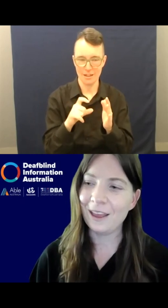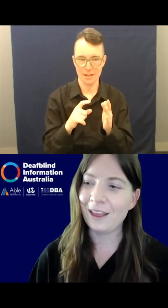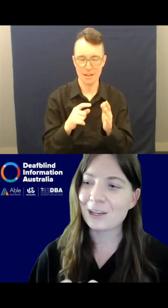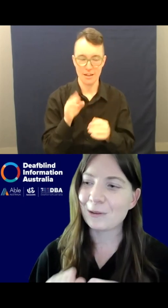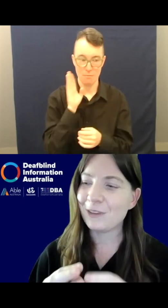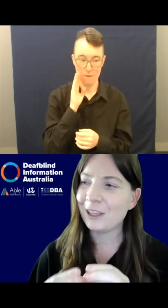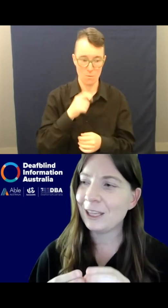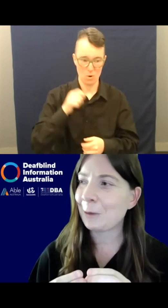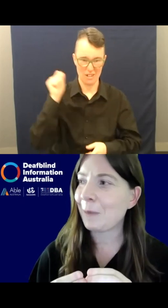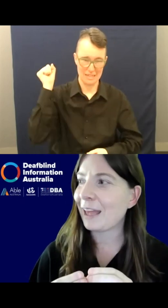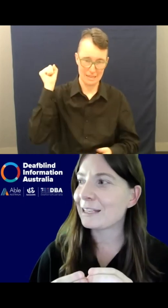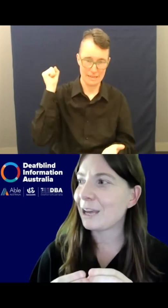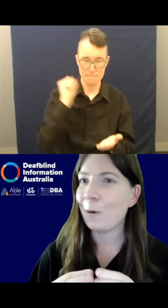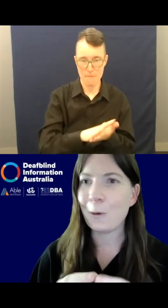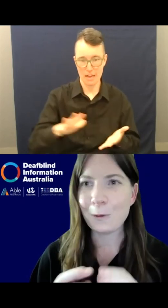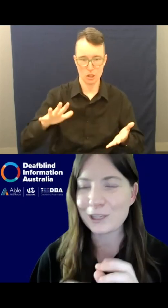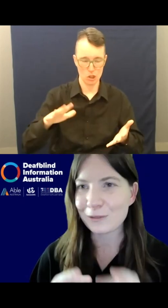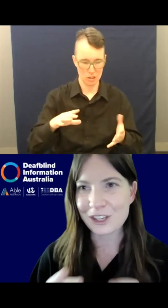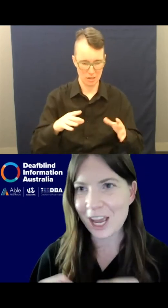she was feeling them and they were all different shapes.